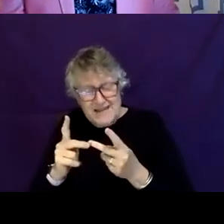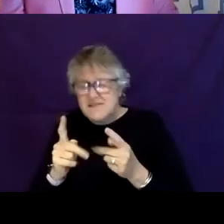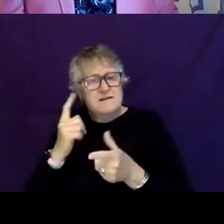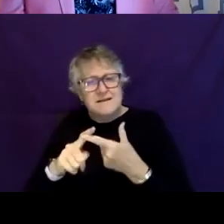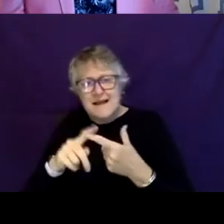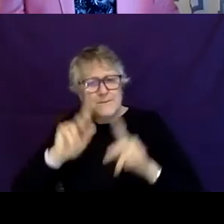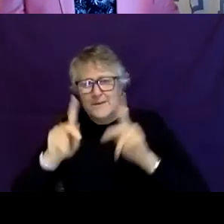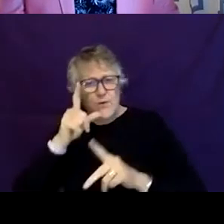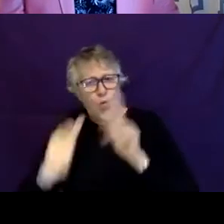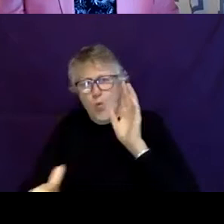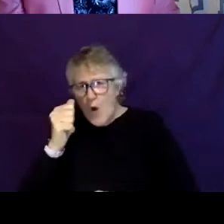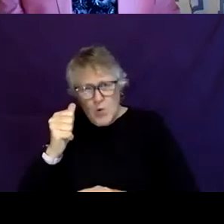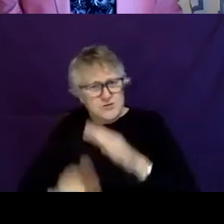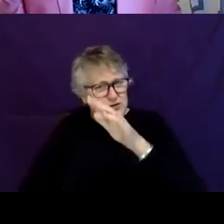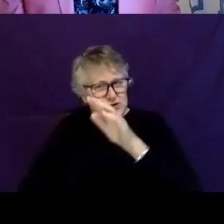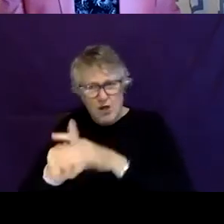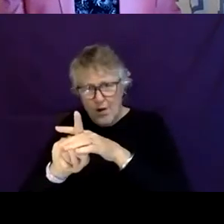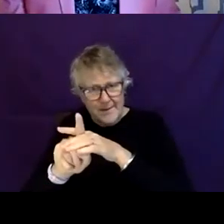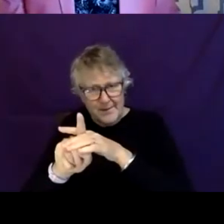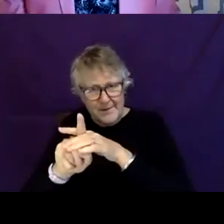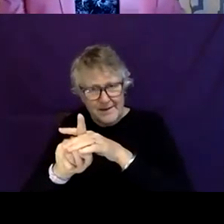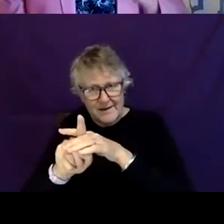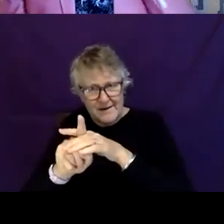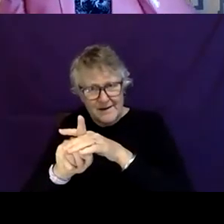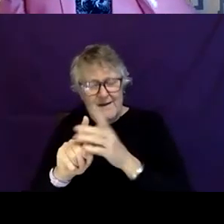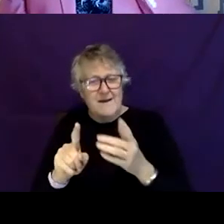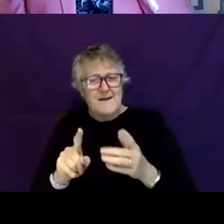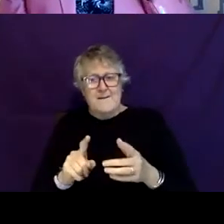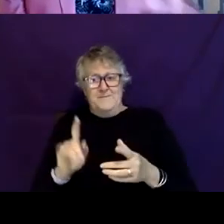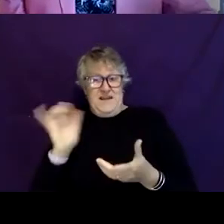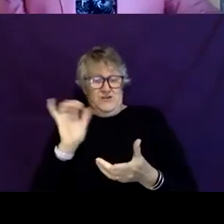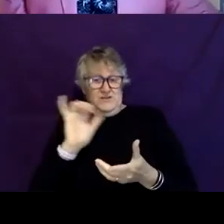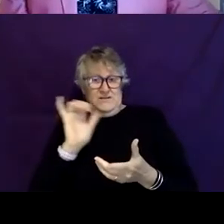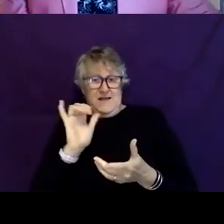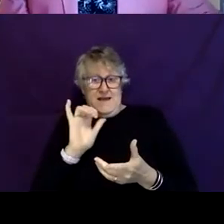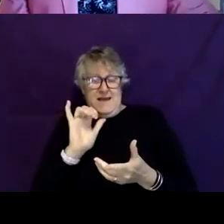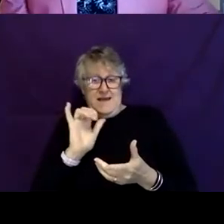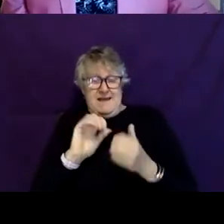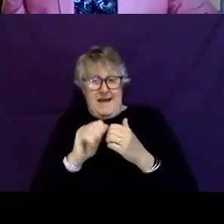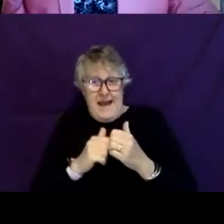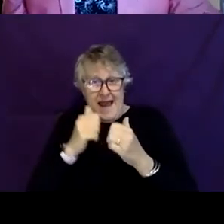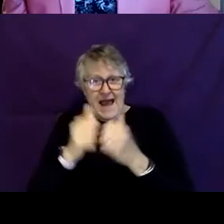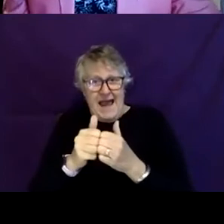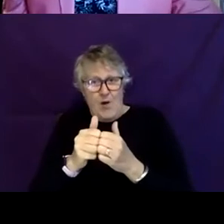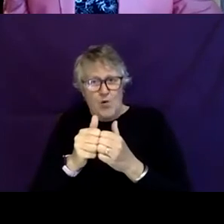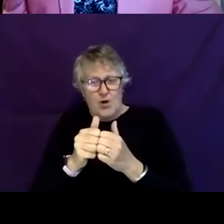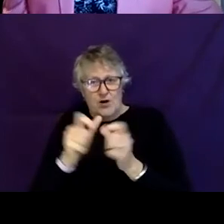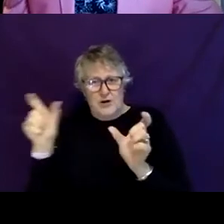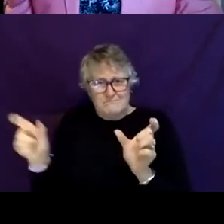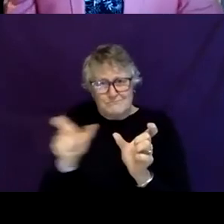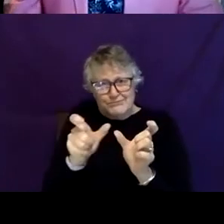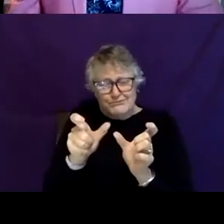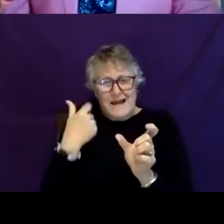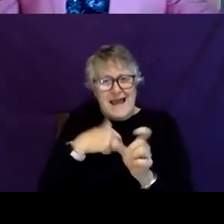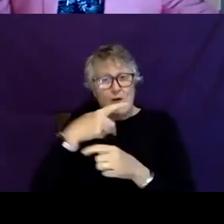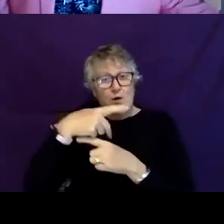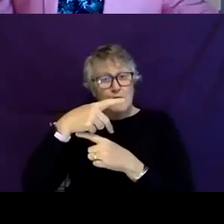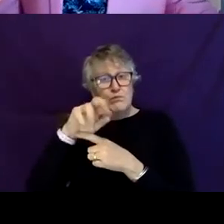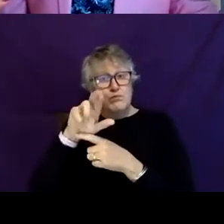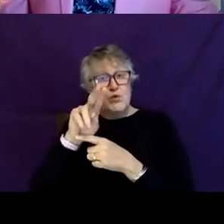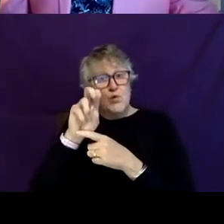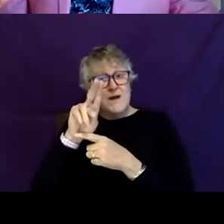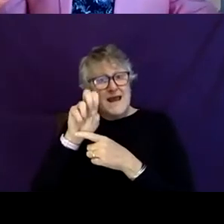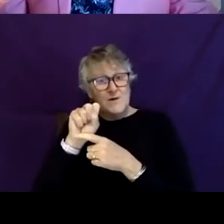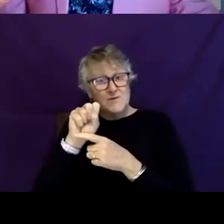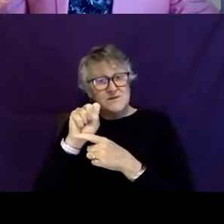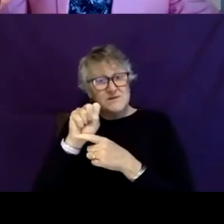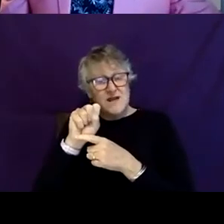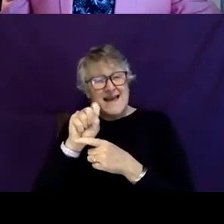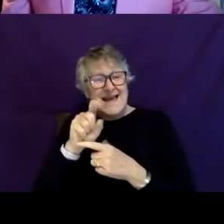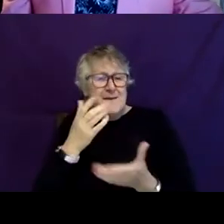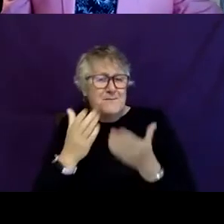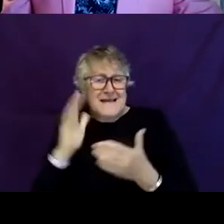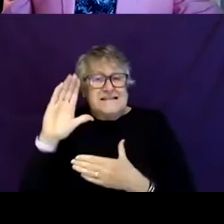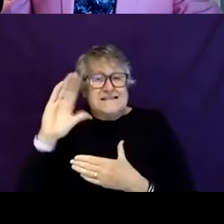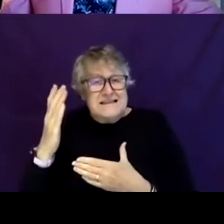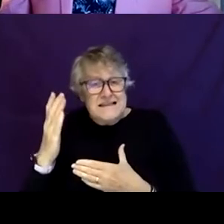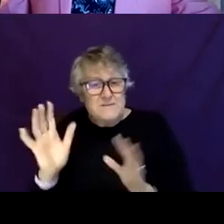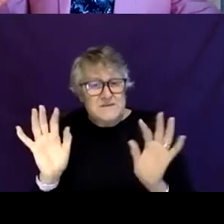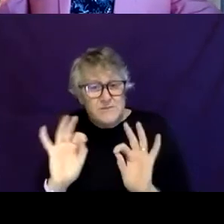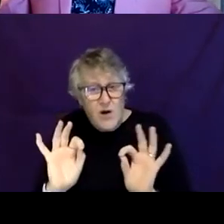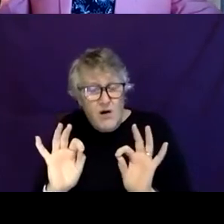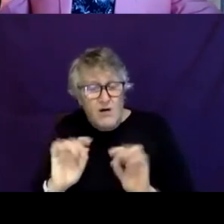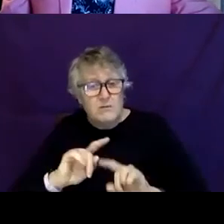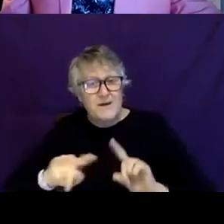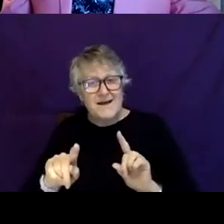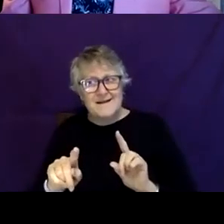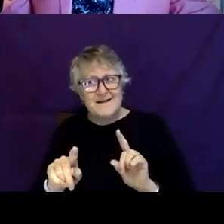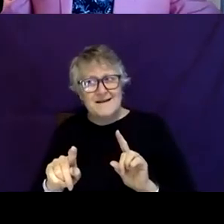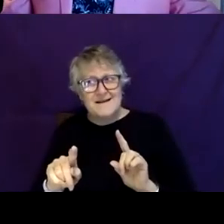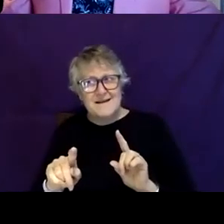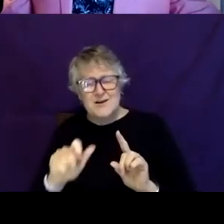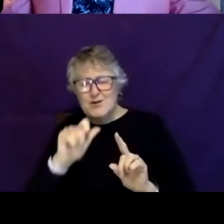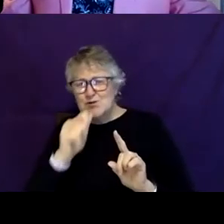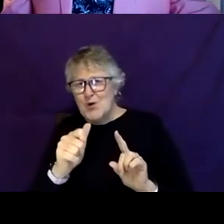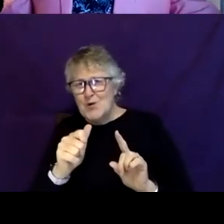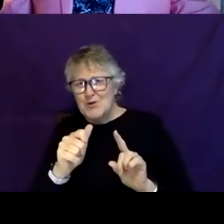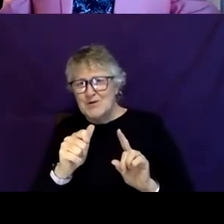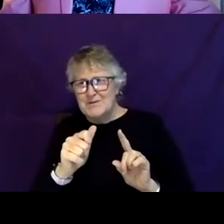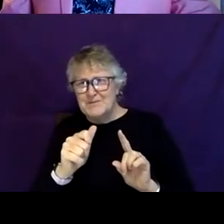So we need to do it, like, you know, now and then, right just like the way like integrating our pronouns. I mean it's such a small action, but it's an important one, right? Because you don't want to just ask the pronouns of trans folks or non binary people.